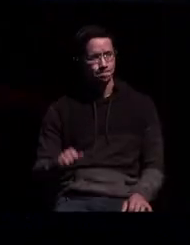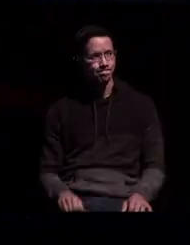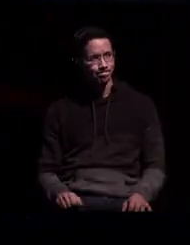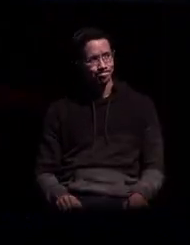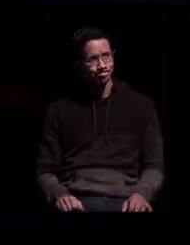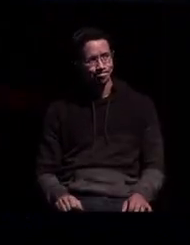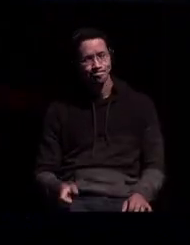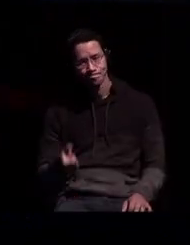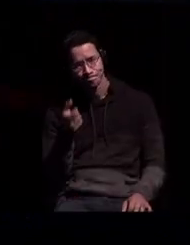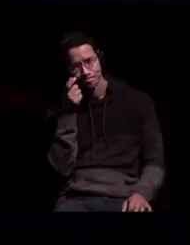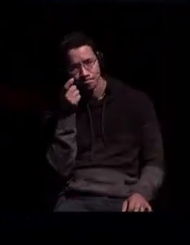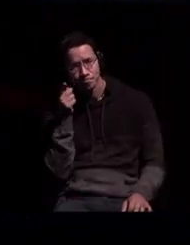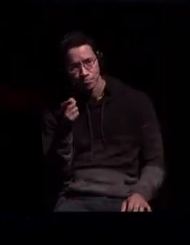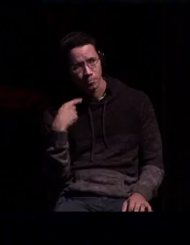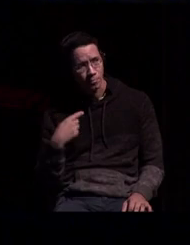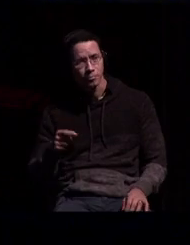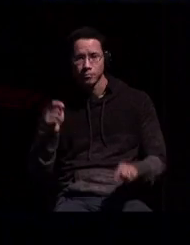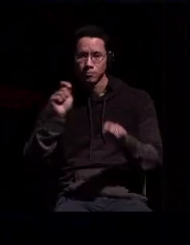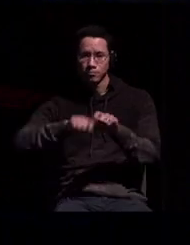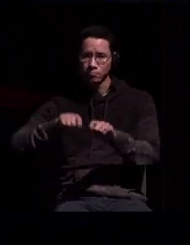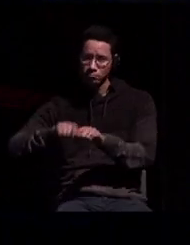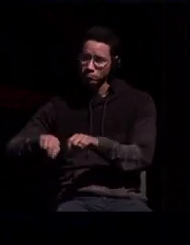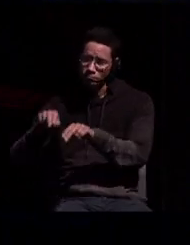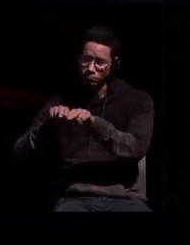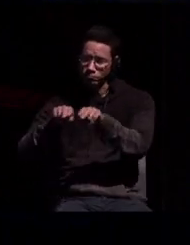of women, and especially of children is horrible. That began